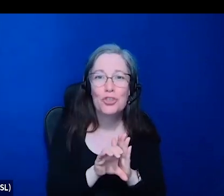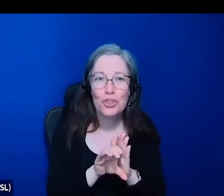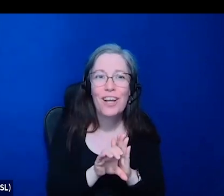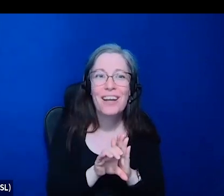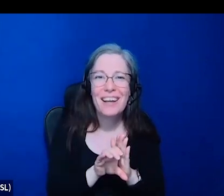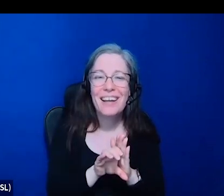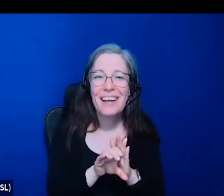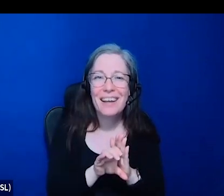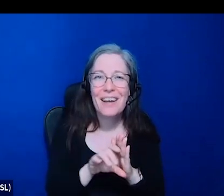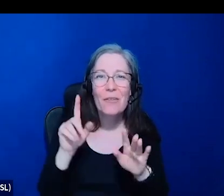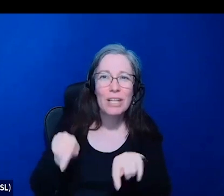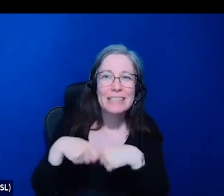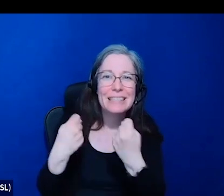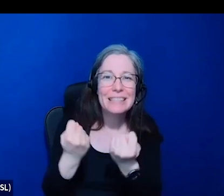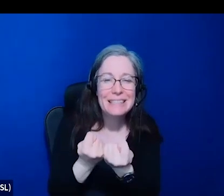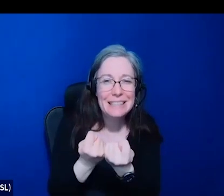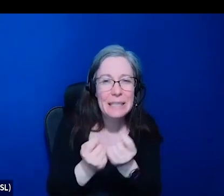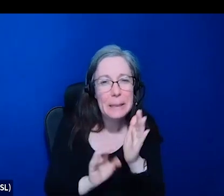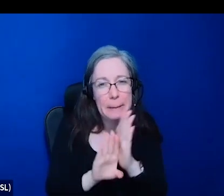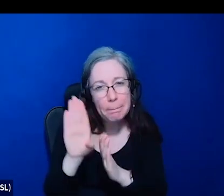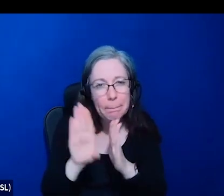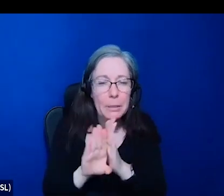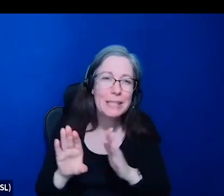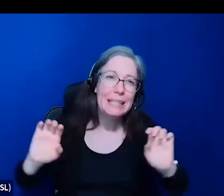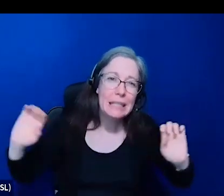these are basically for team building and emergency and rescue training.